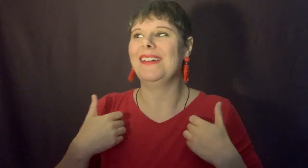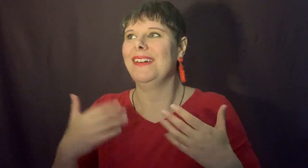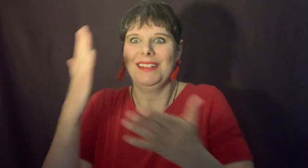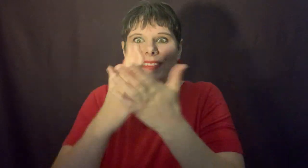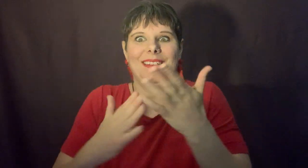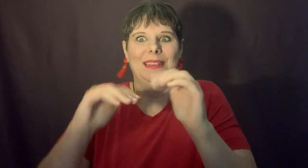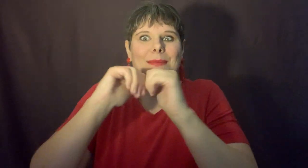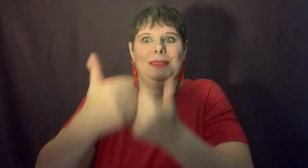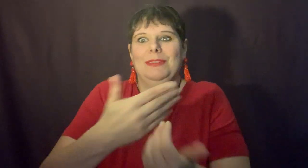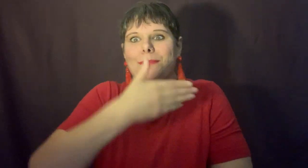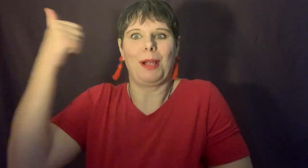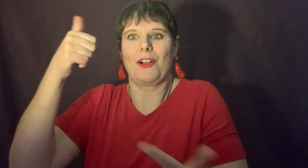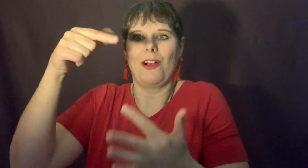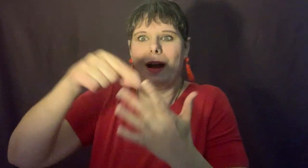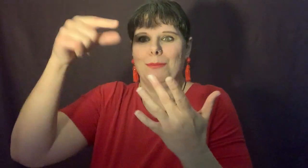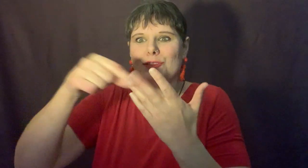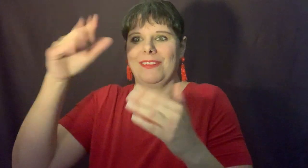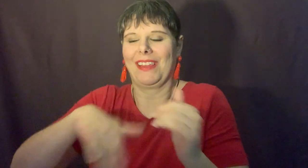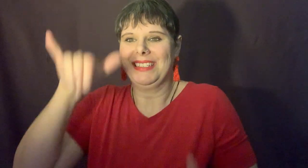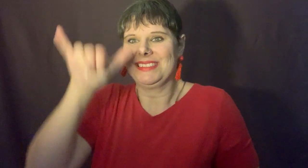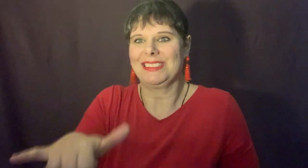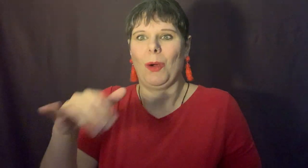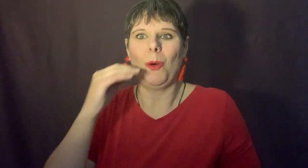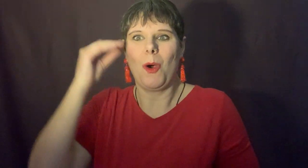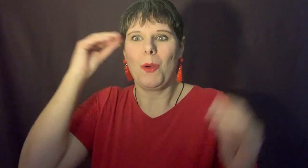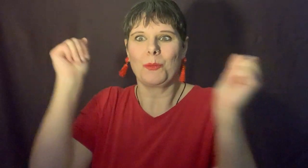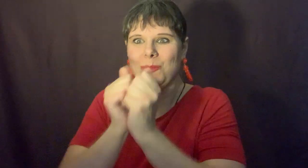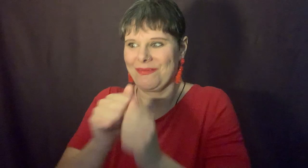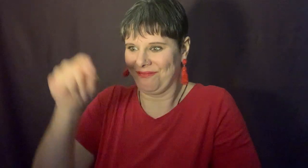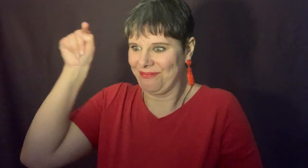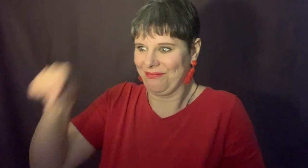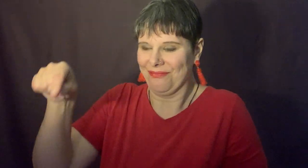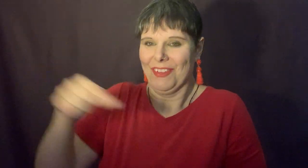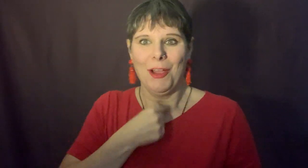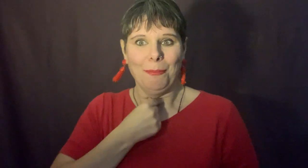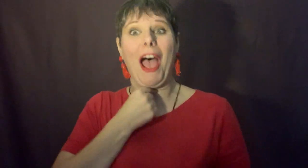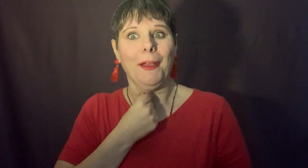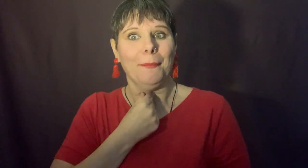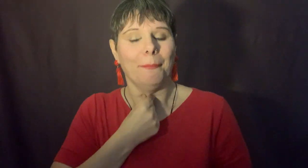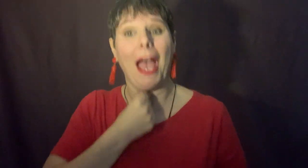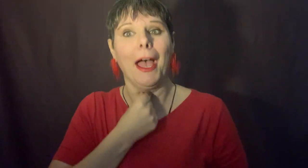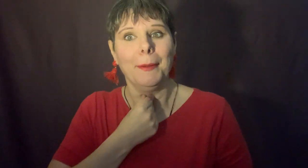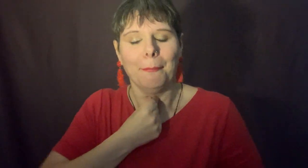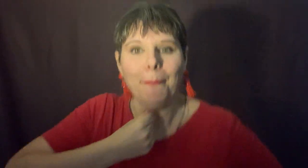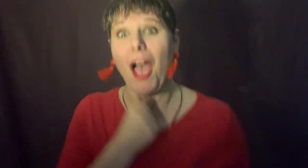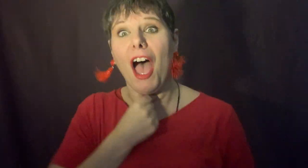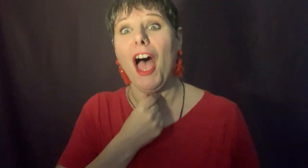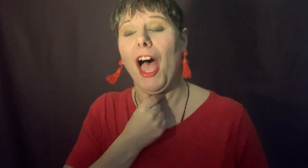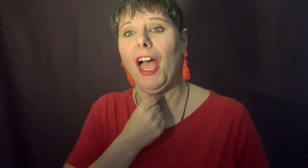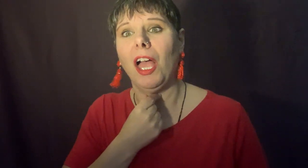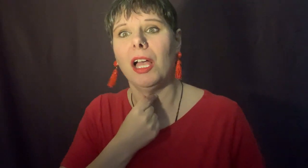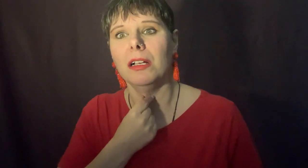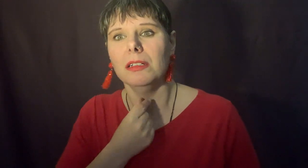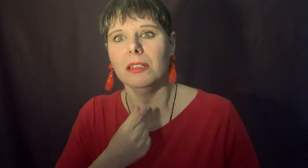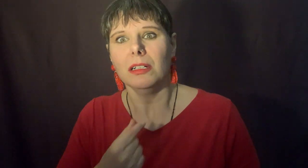Work was somehow a better option than staying home with Maar, Maaar, MAAAAAAAAAR!!